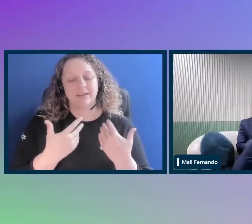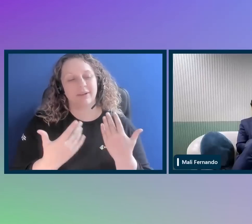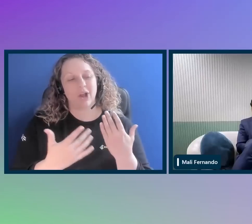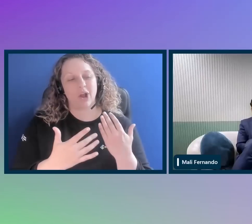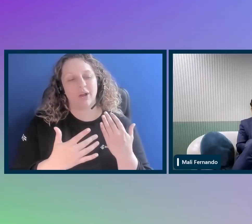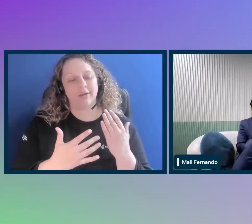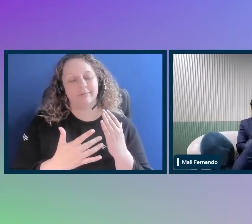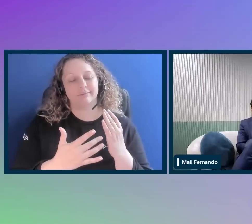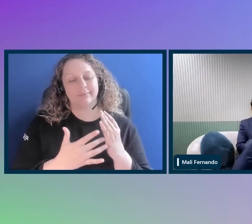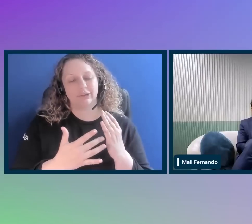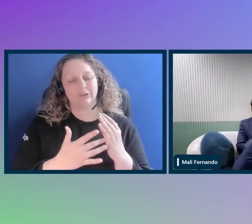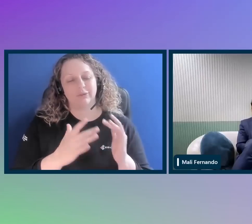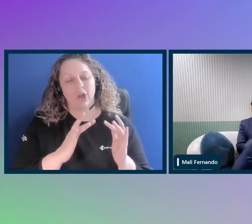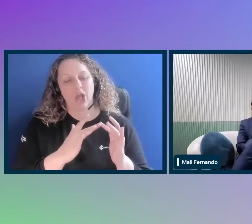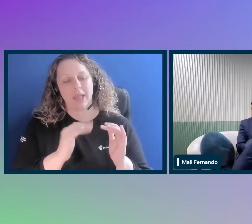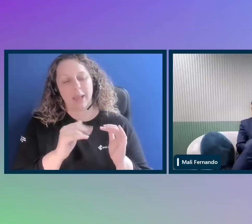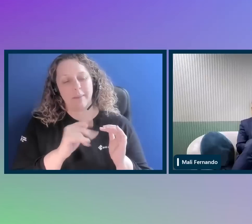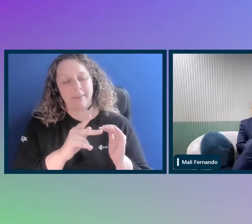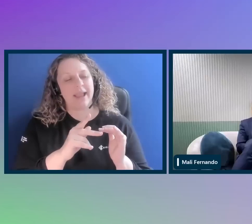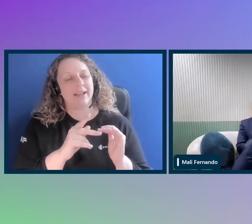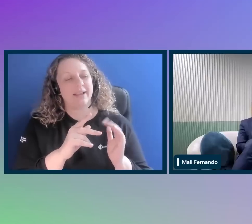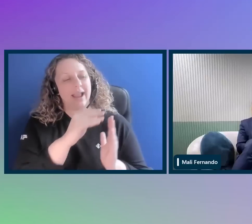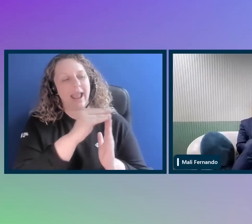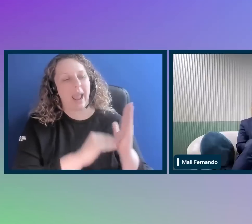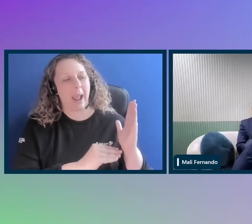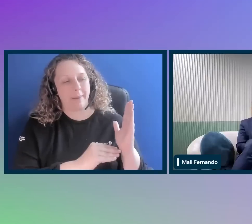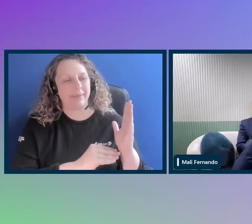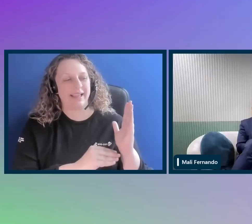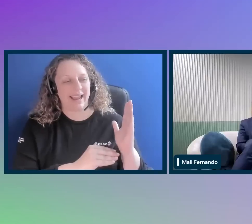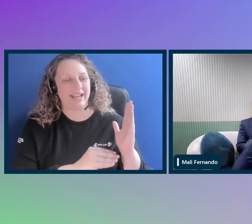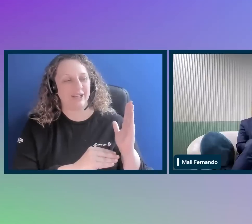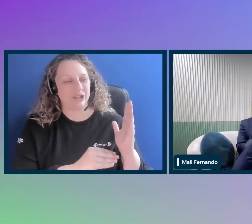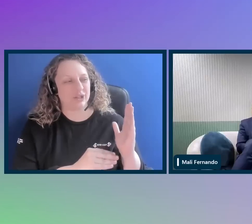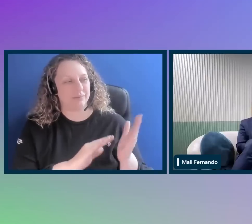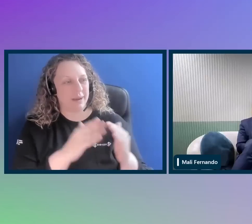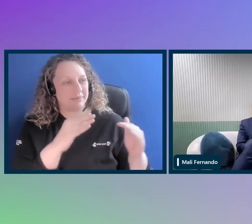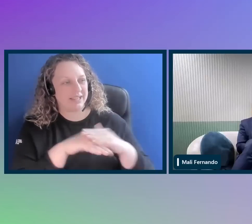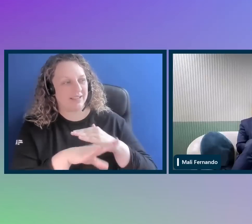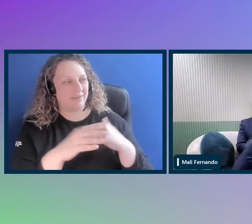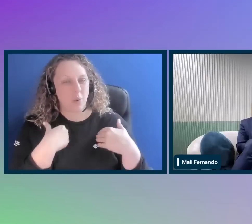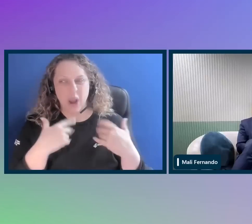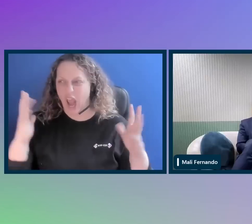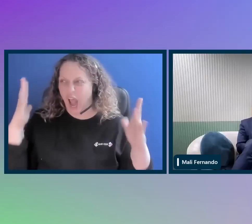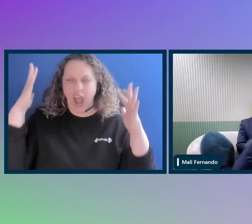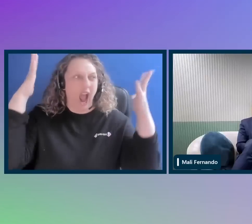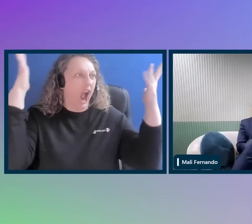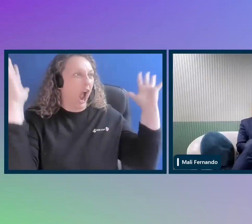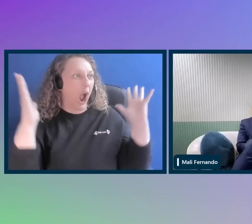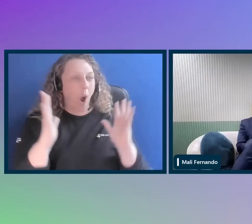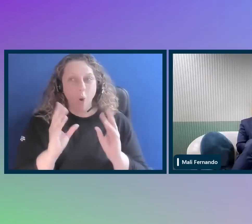I remember, look, it felt like a herculean task. We didn't have the capability, the skillset,